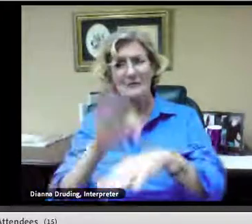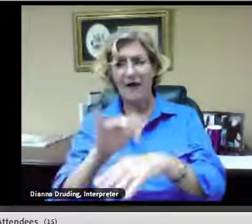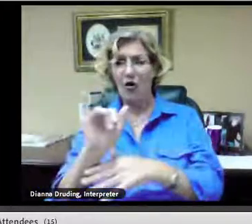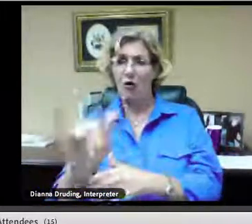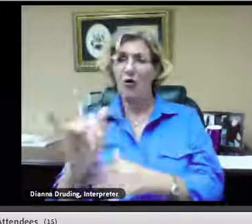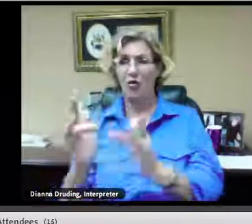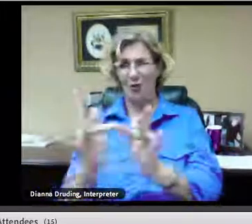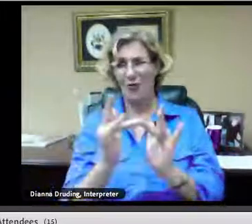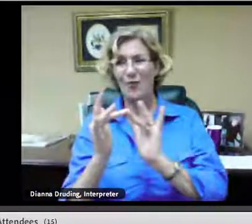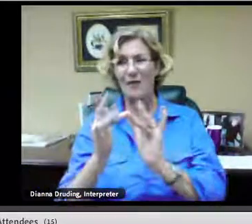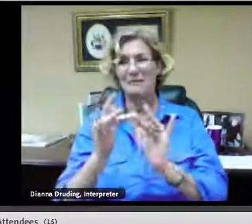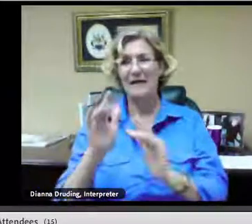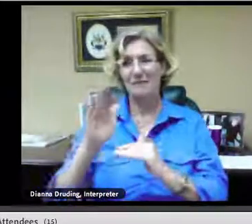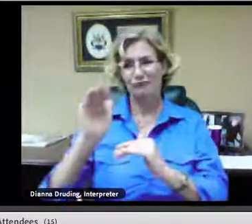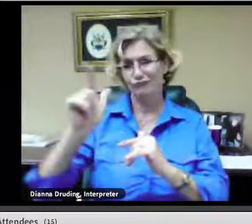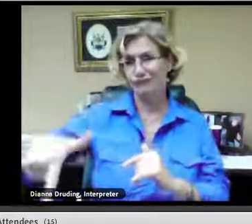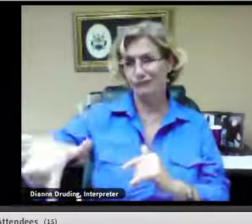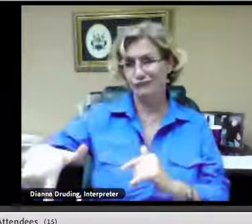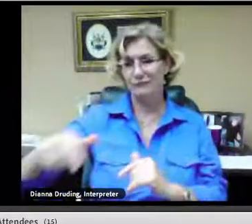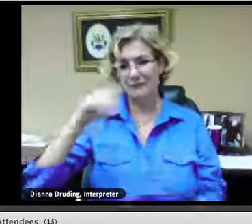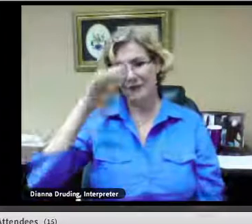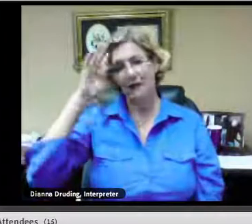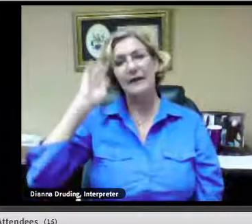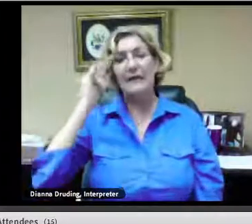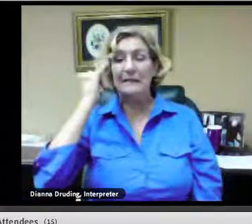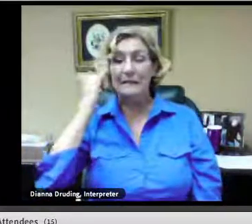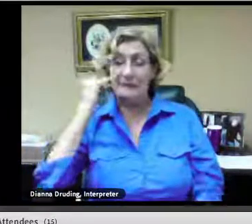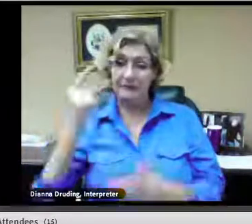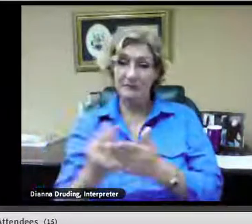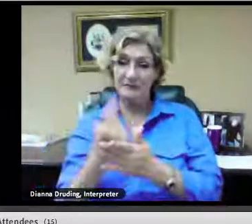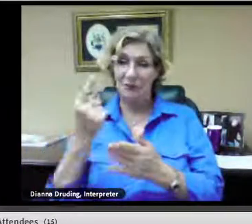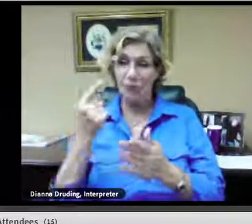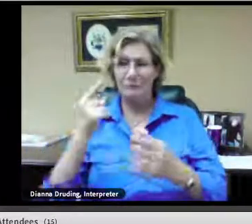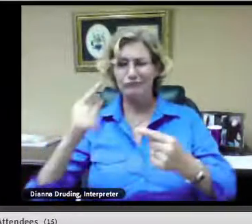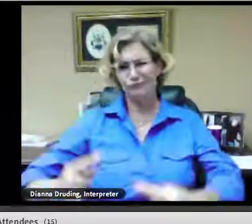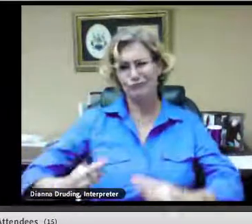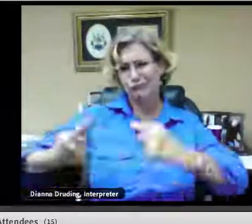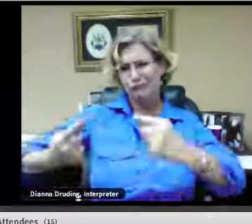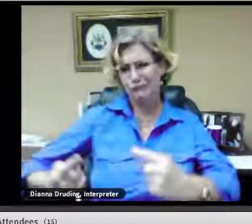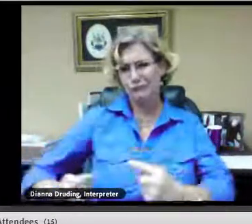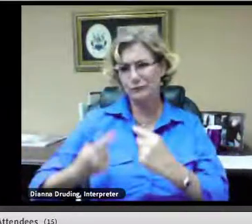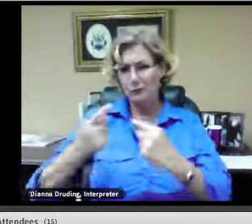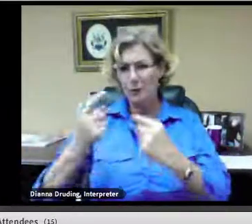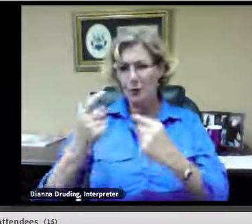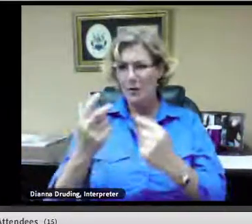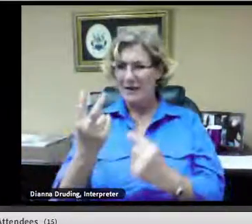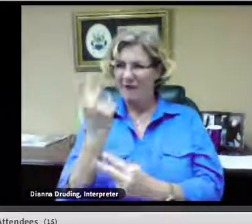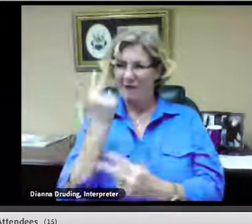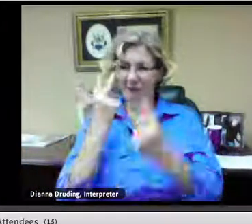and if somebody struggles with visual impairment, if somebody is deaf...